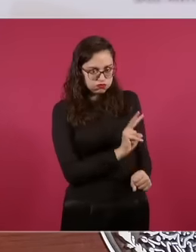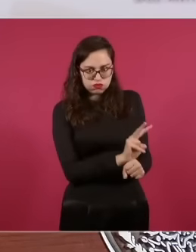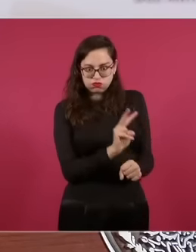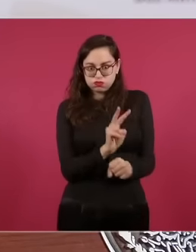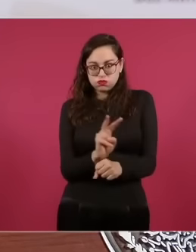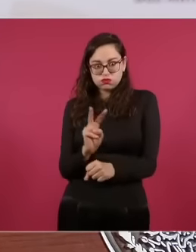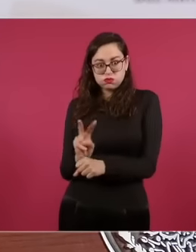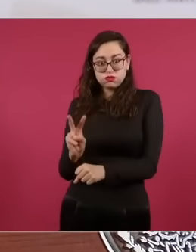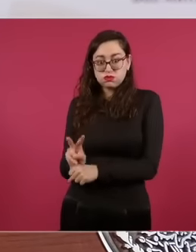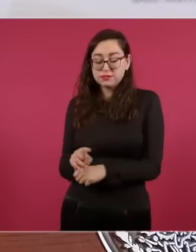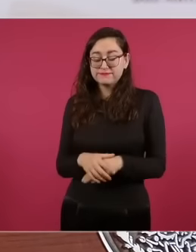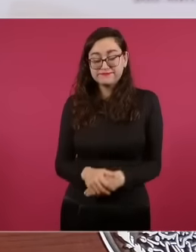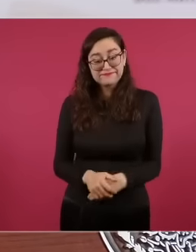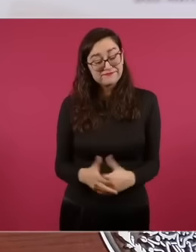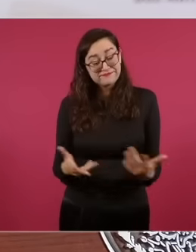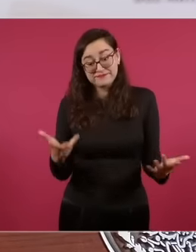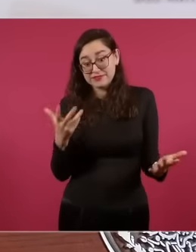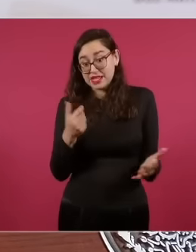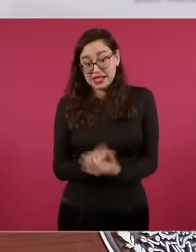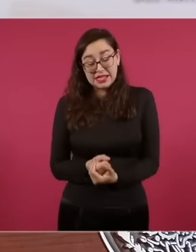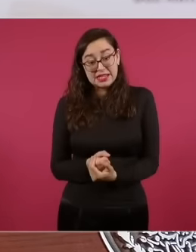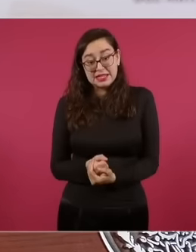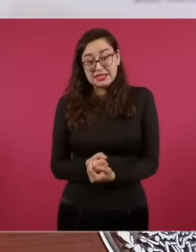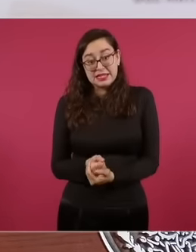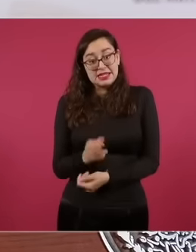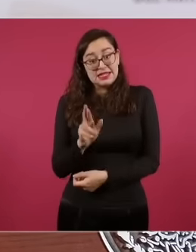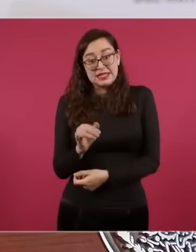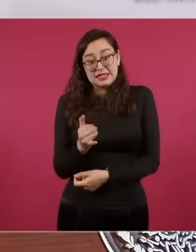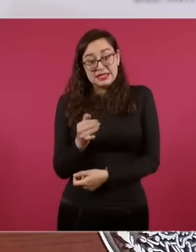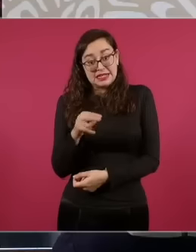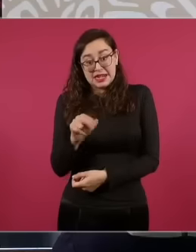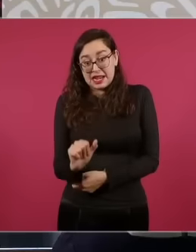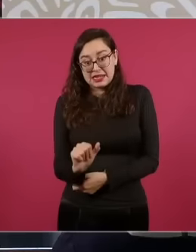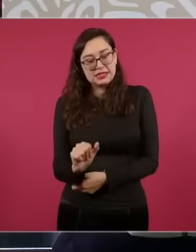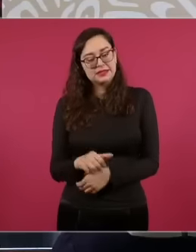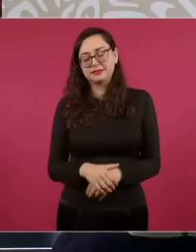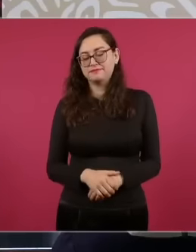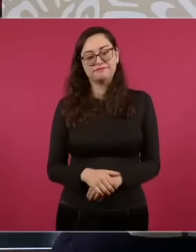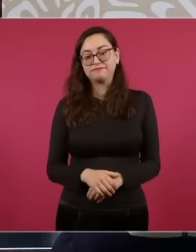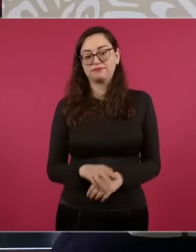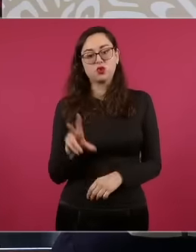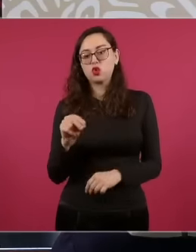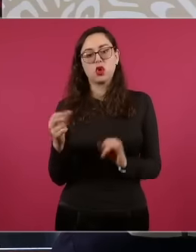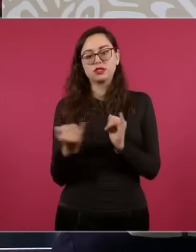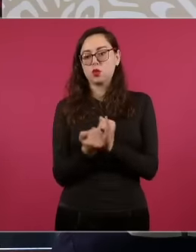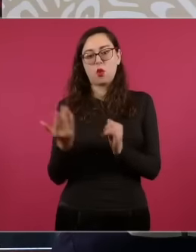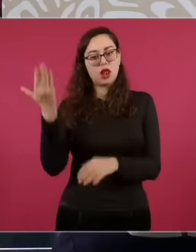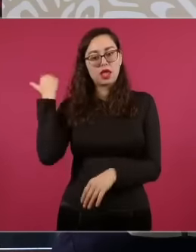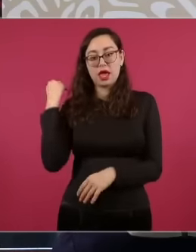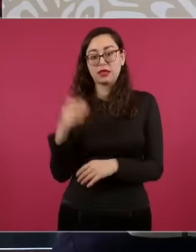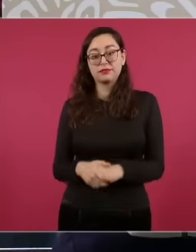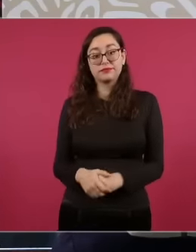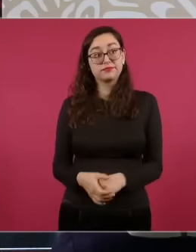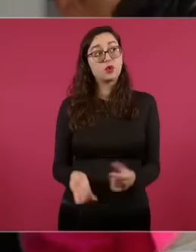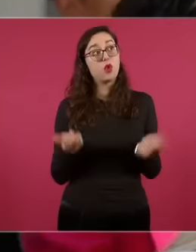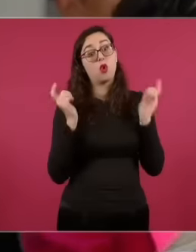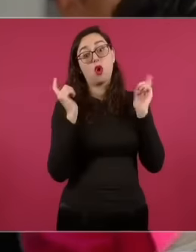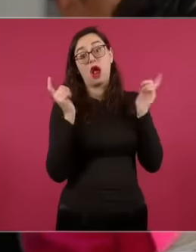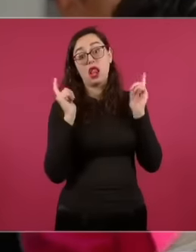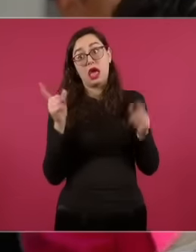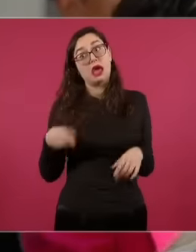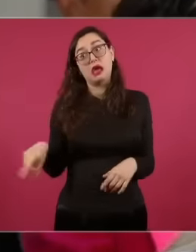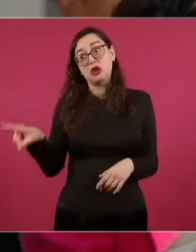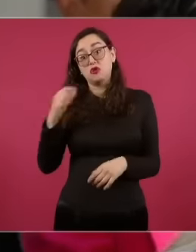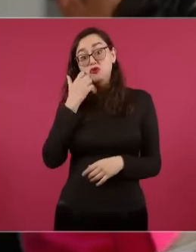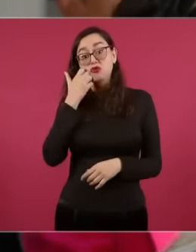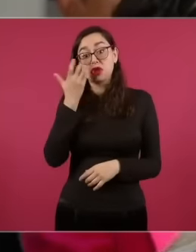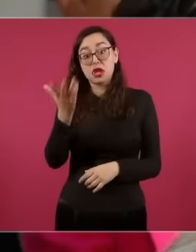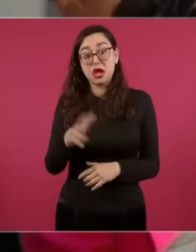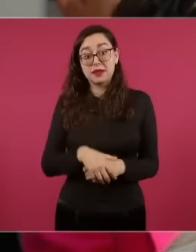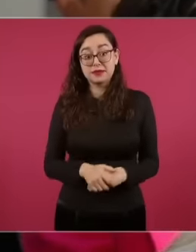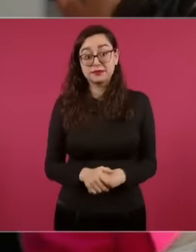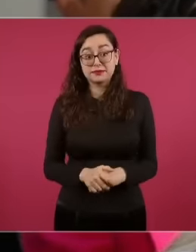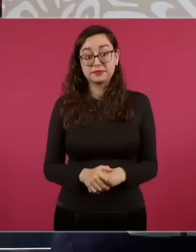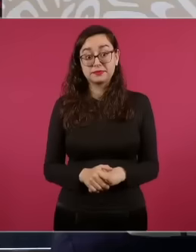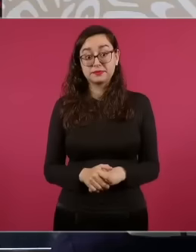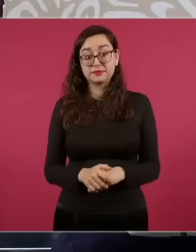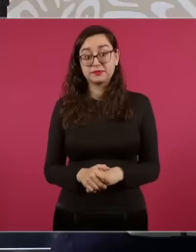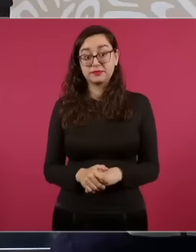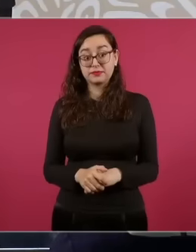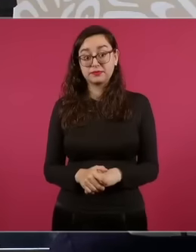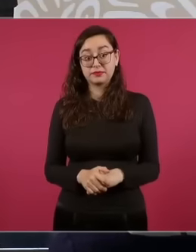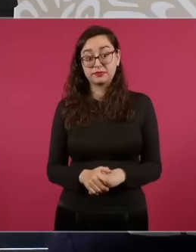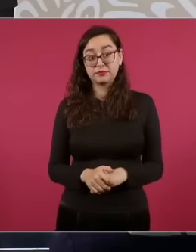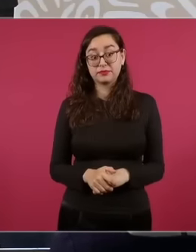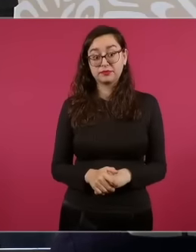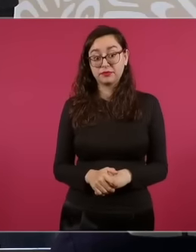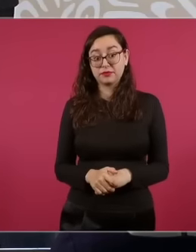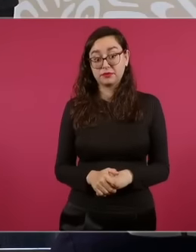queen is no longer like before well I wish what more they and many would like And this, of course,